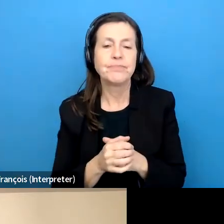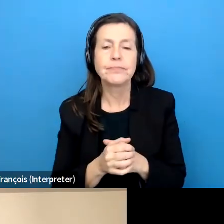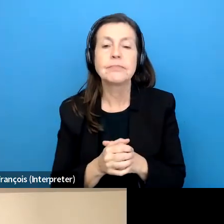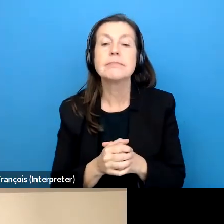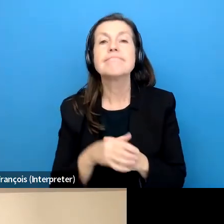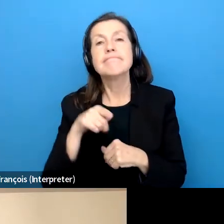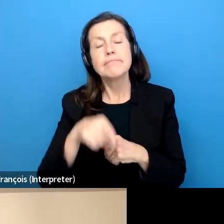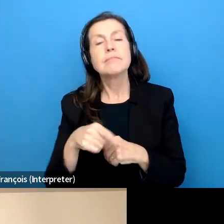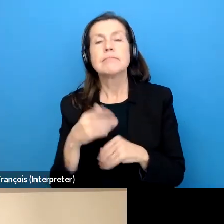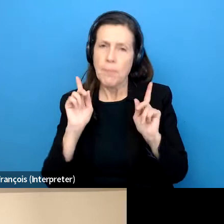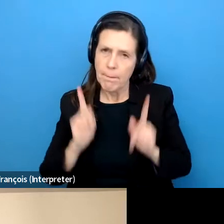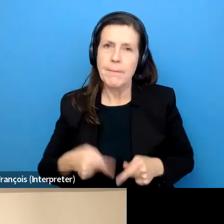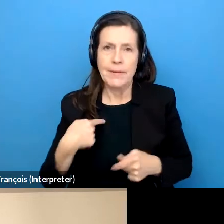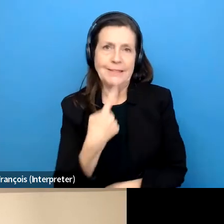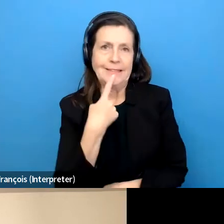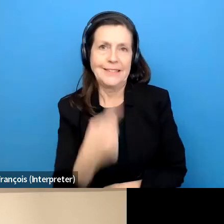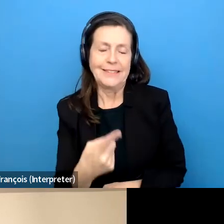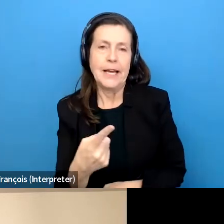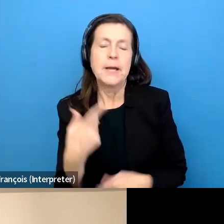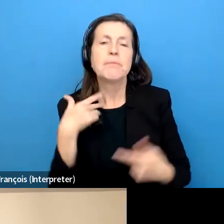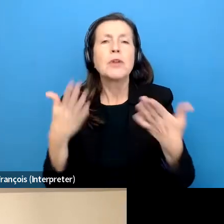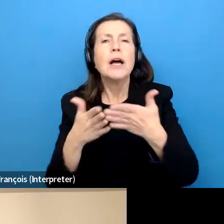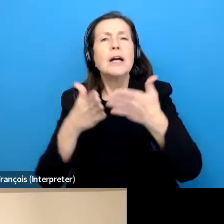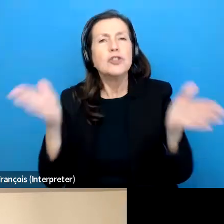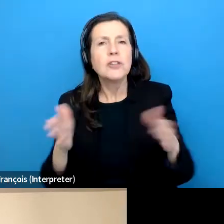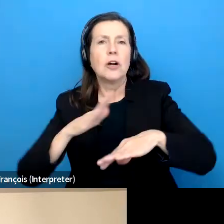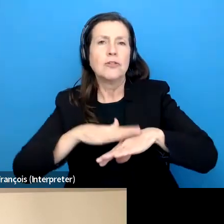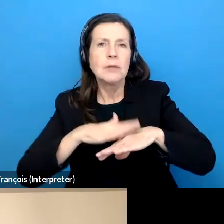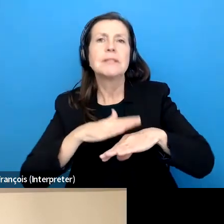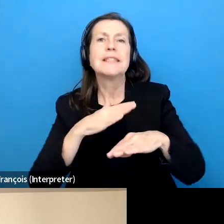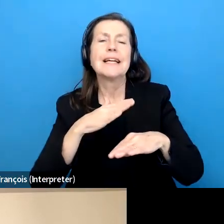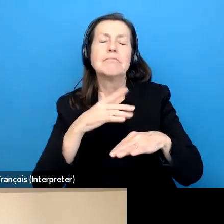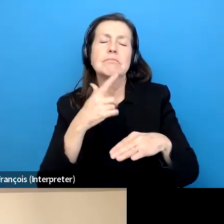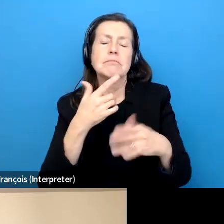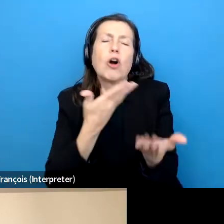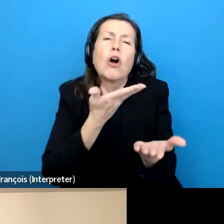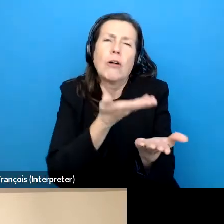that General Recommendation number 38 is not solely